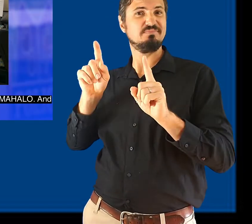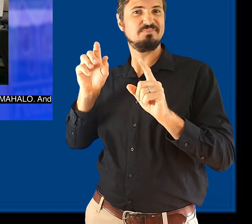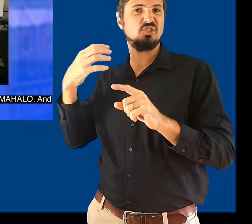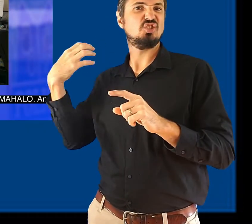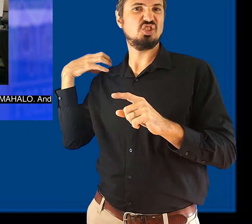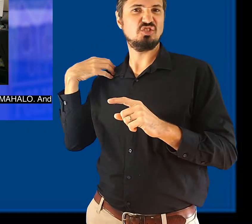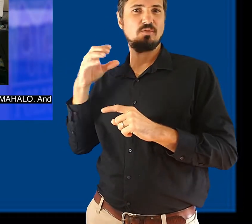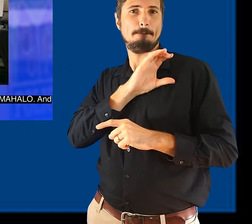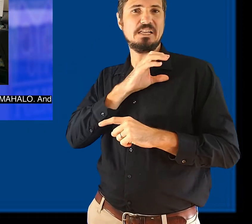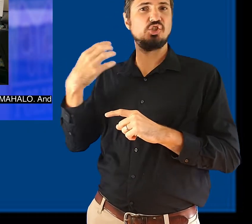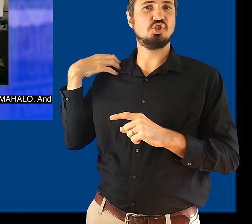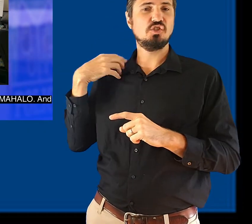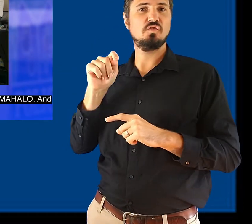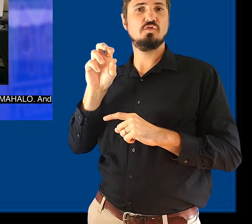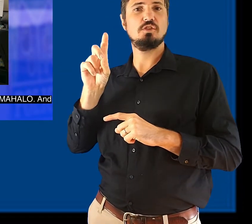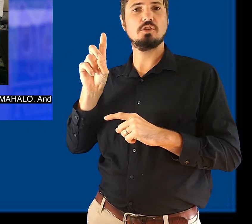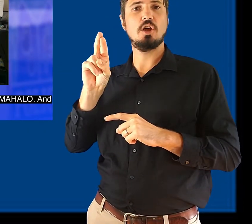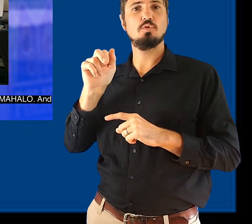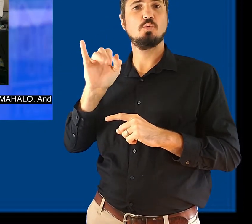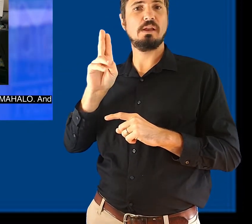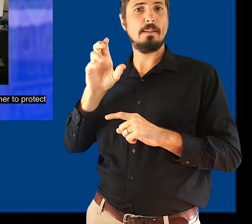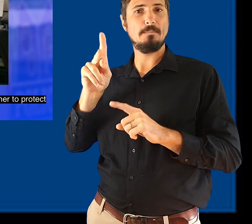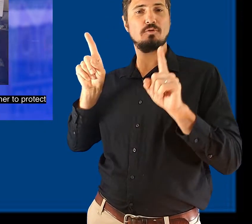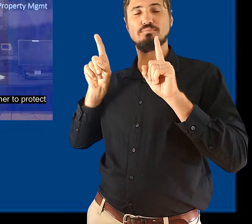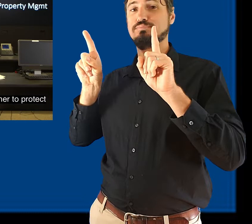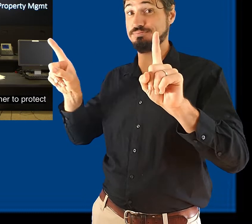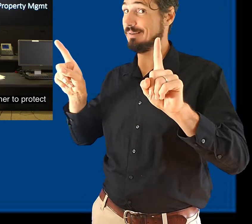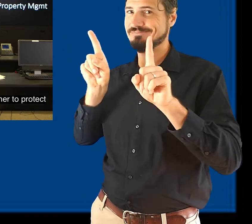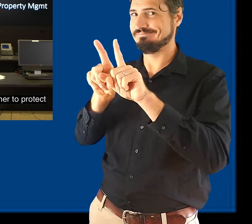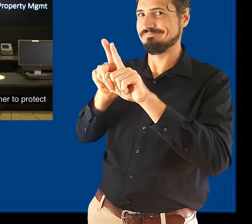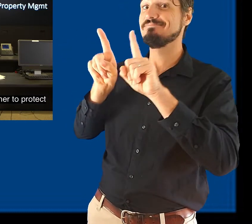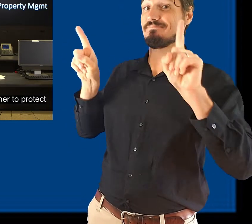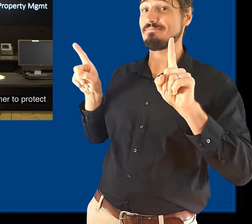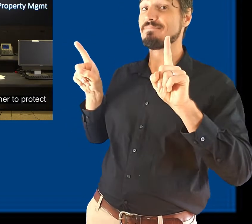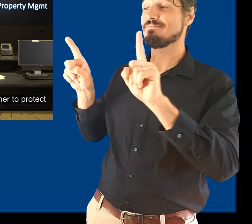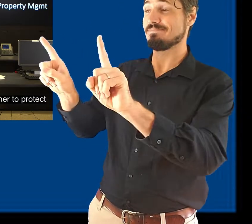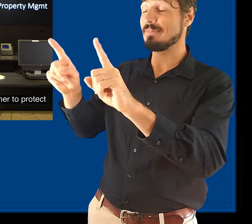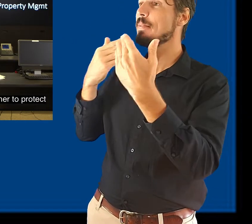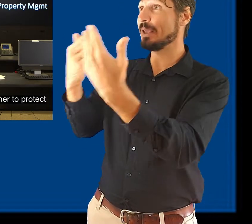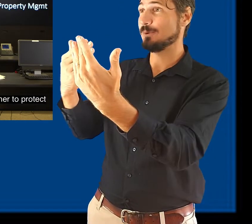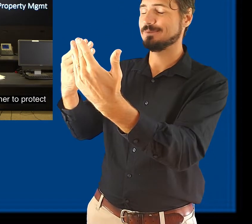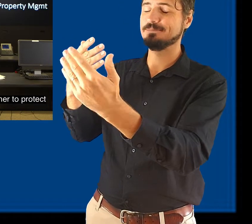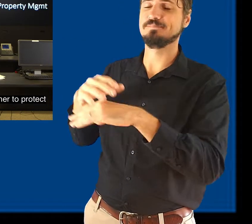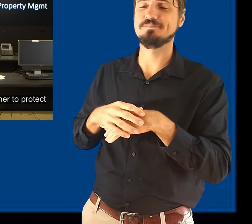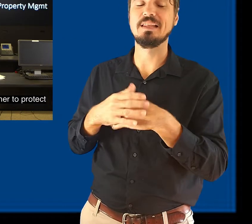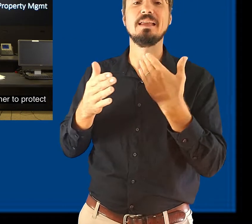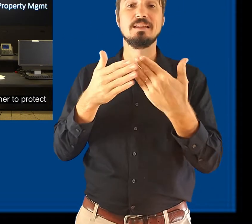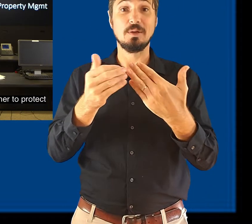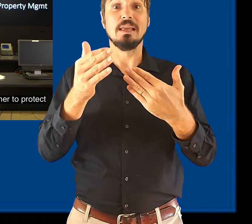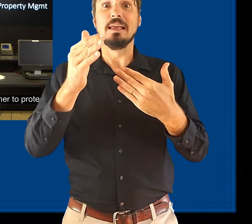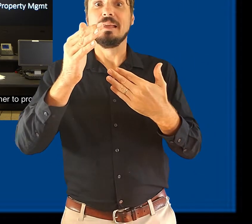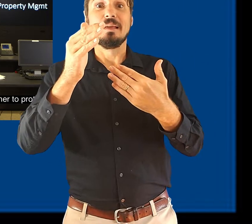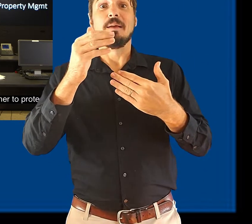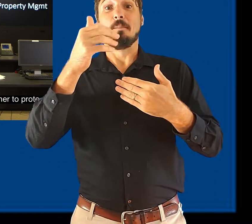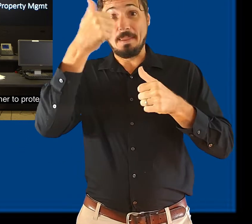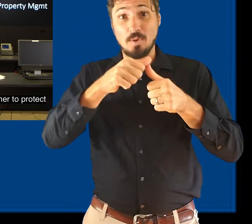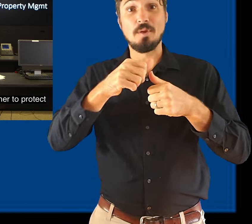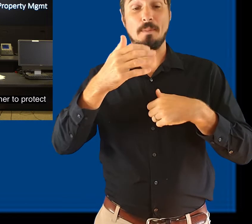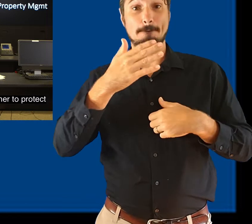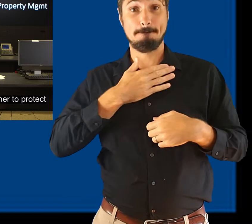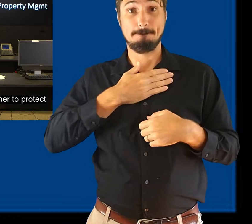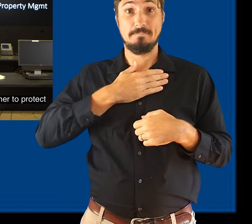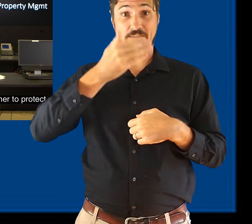Remember folks, my mask protects you. Your mask protects me. Let’s work together to protect each other from Coronavirus.